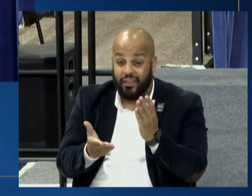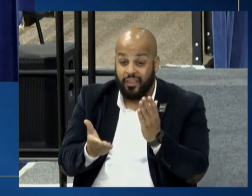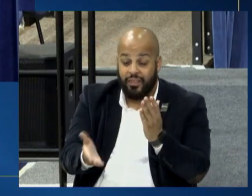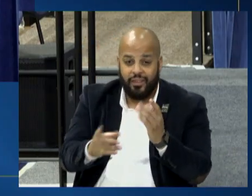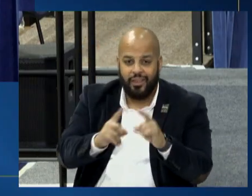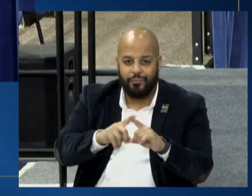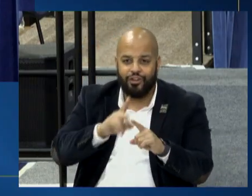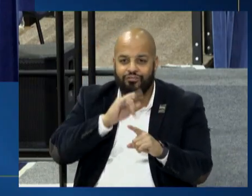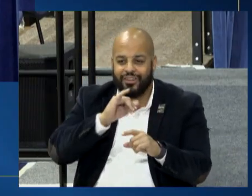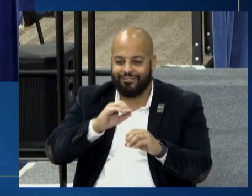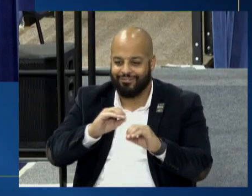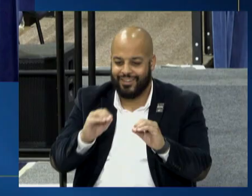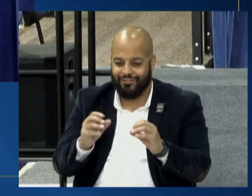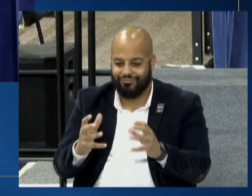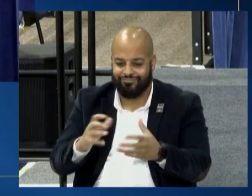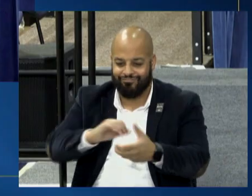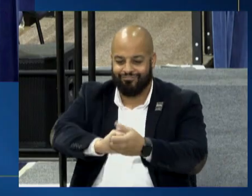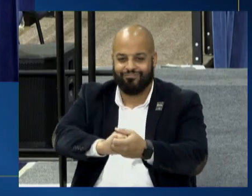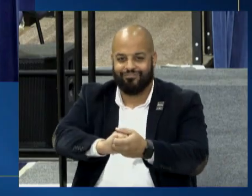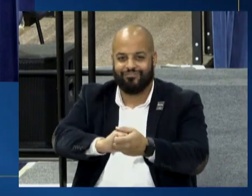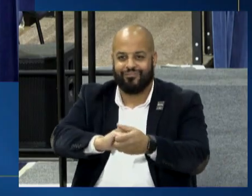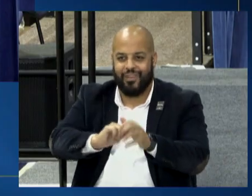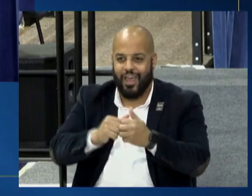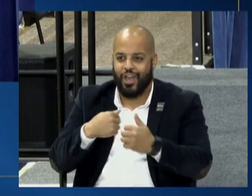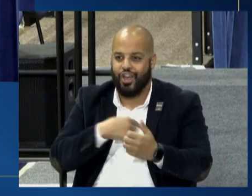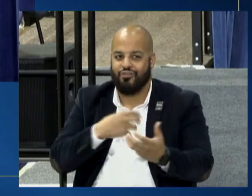together in the way that we're thinking about doing for a program like POSEIDON.